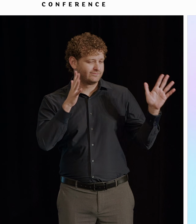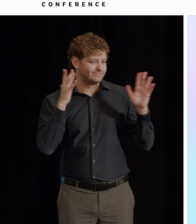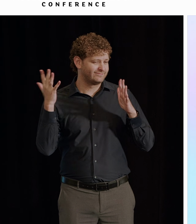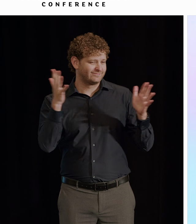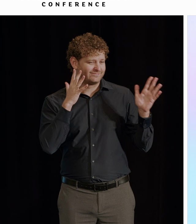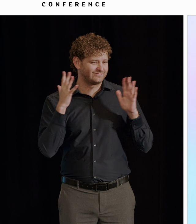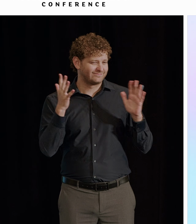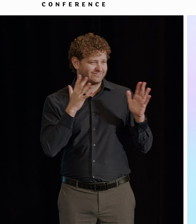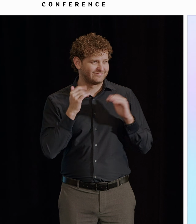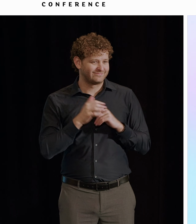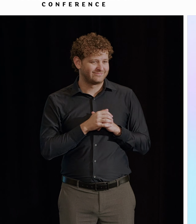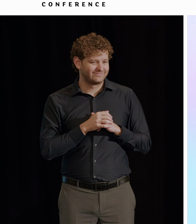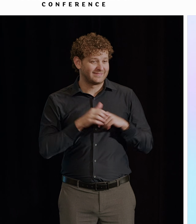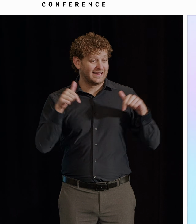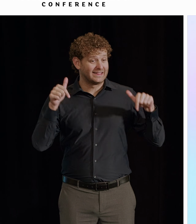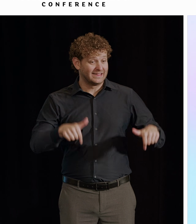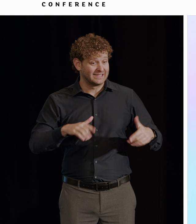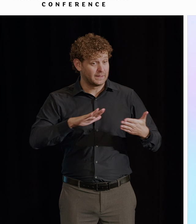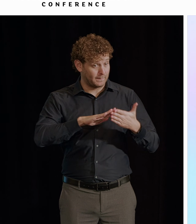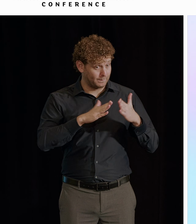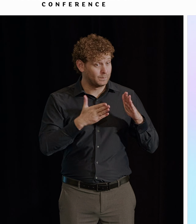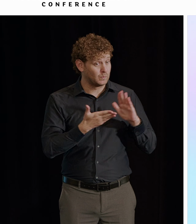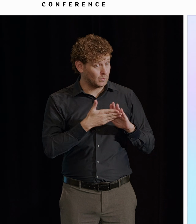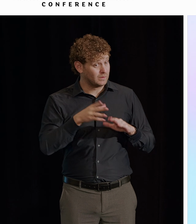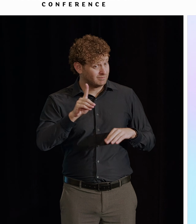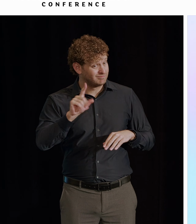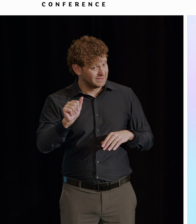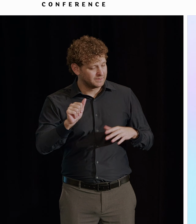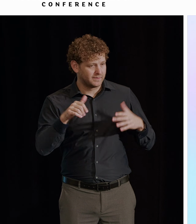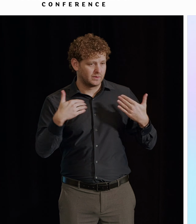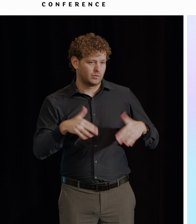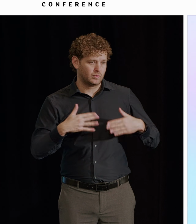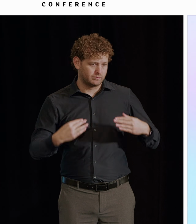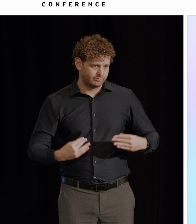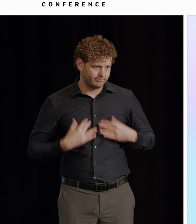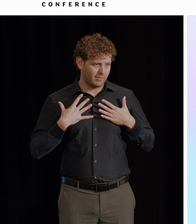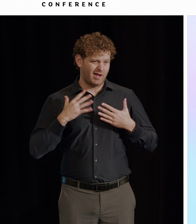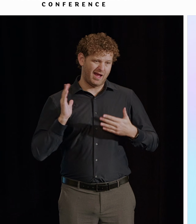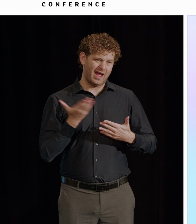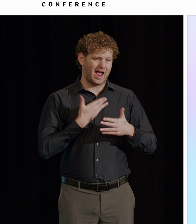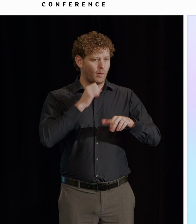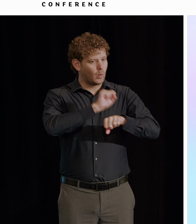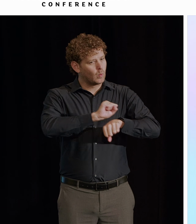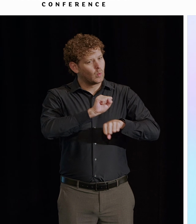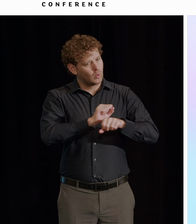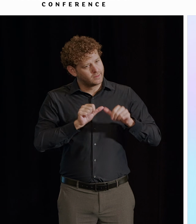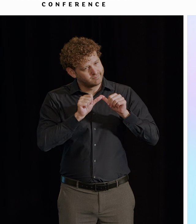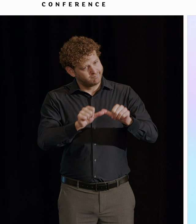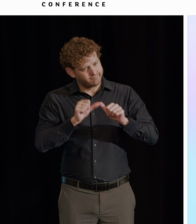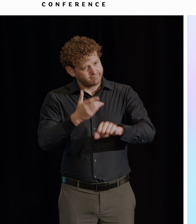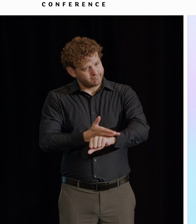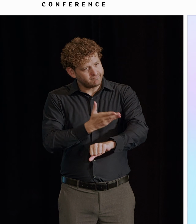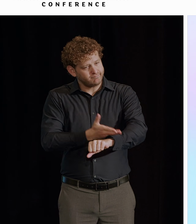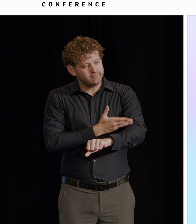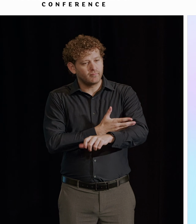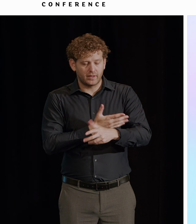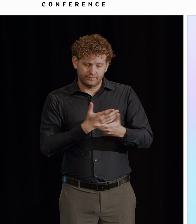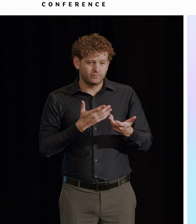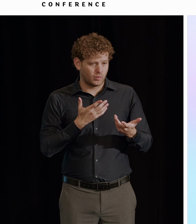This community drives everything we do in accessibility, and we're grateful for this partnership. We're a developer, a representative accessibility organization, and want to explore